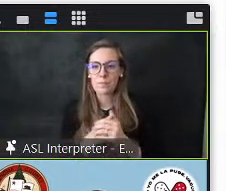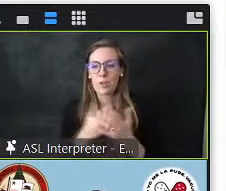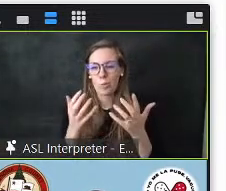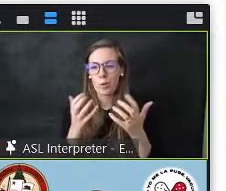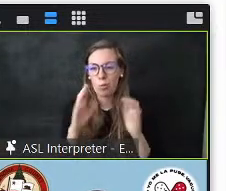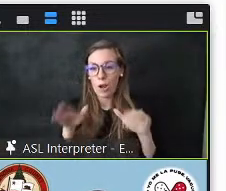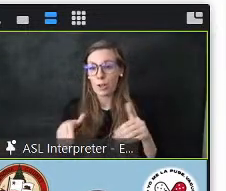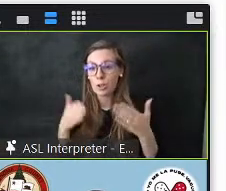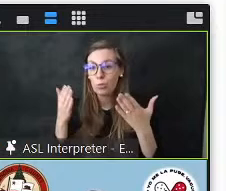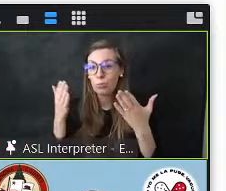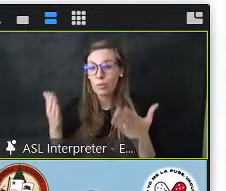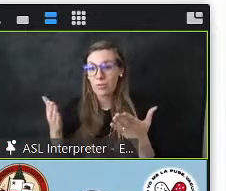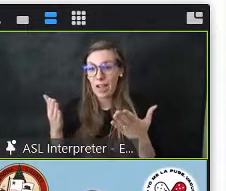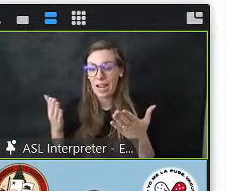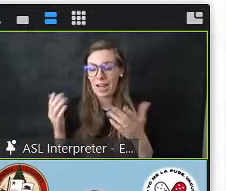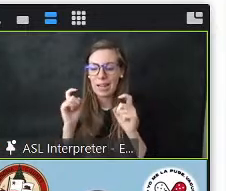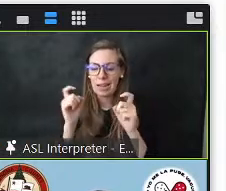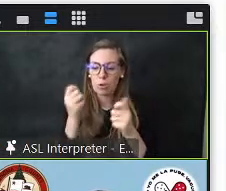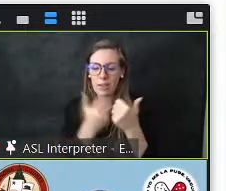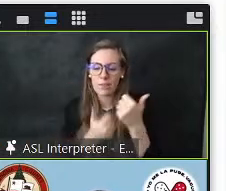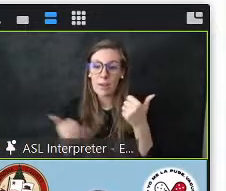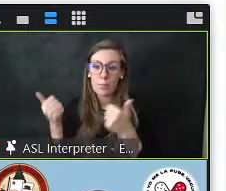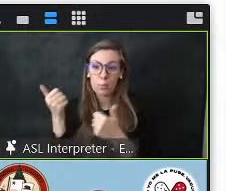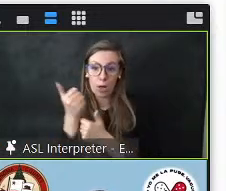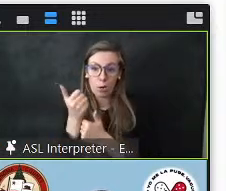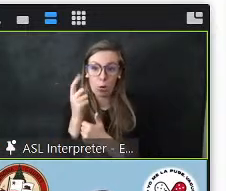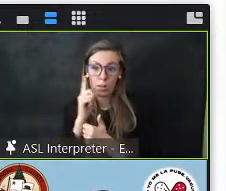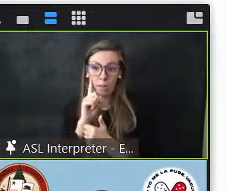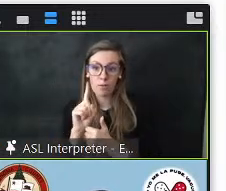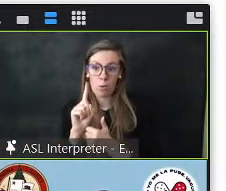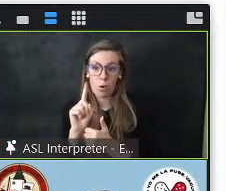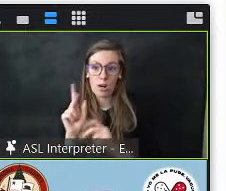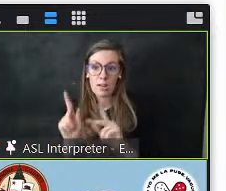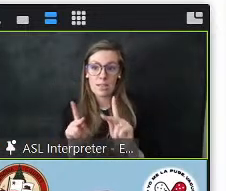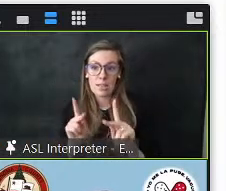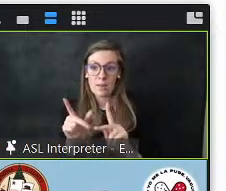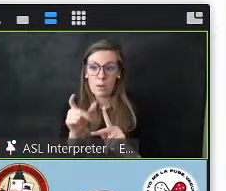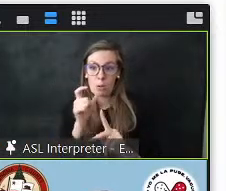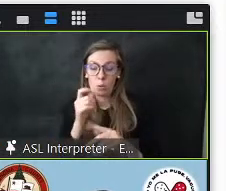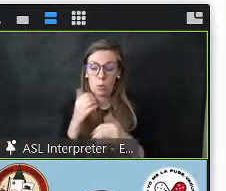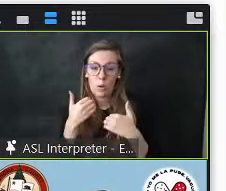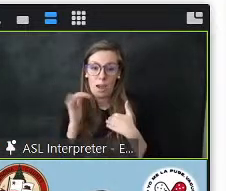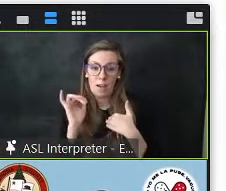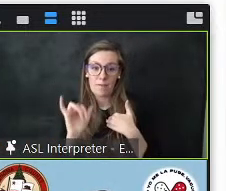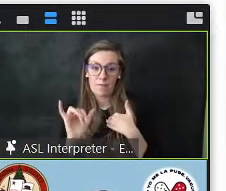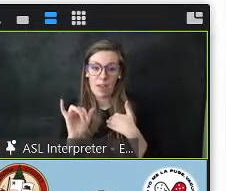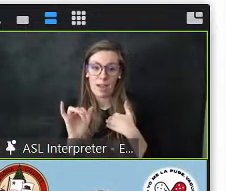giving priority to them for the people who have this kind of a system so that they